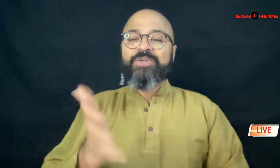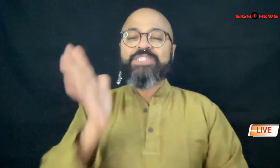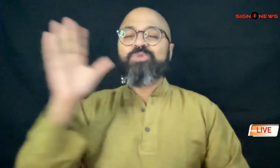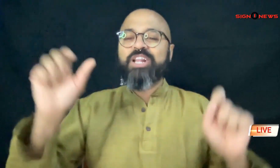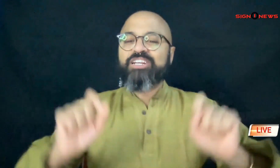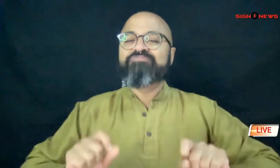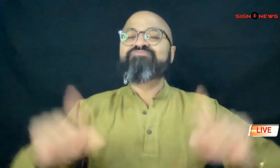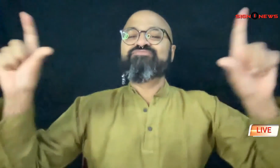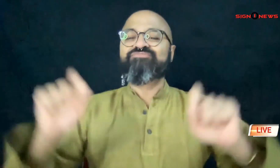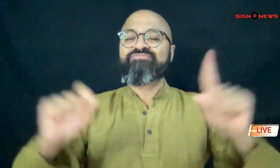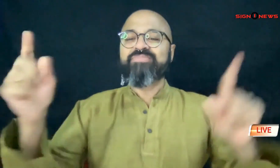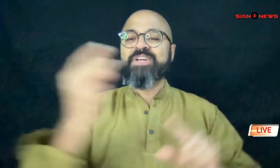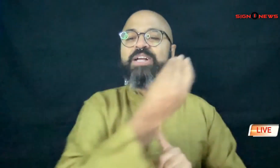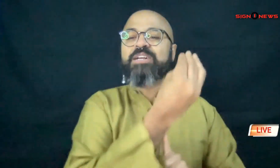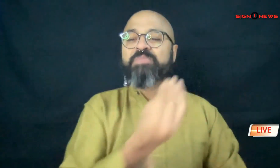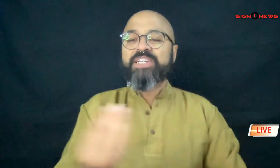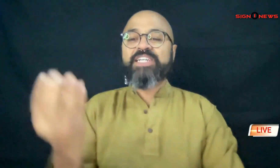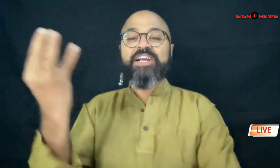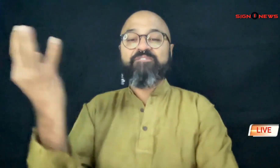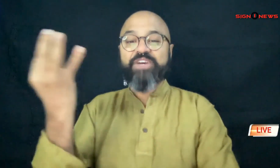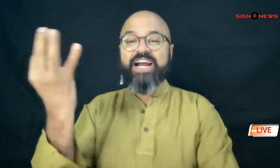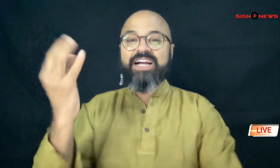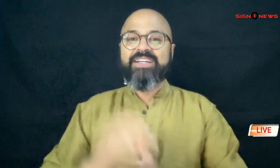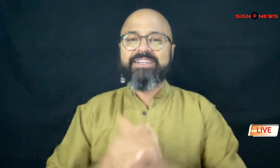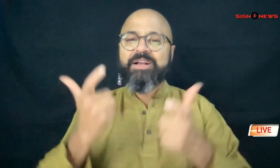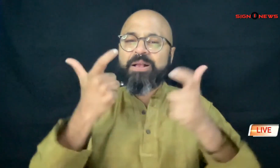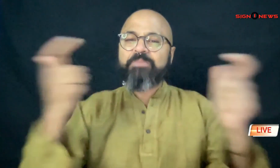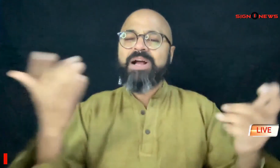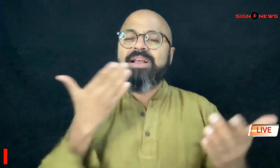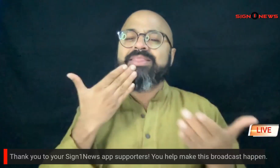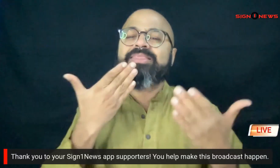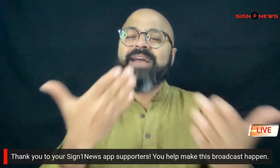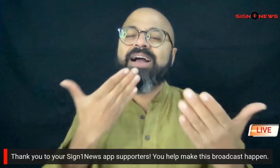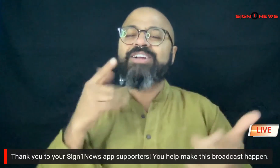will be broadcasting updates Monday through Friday a big thank you to our Sign1News app